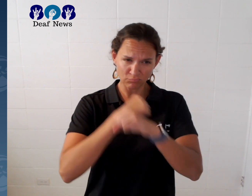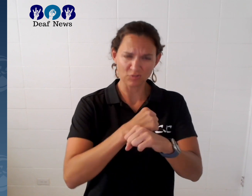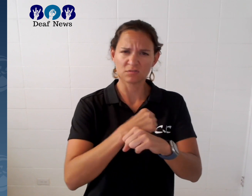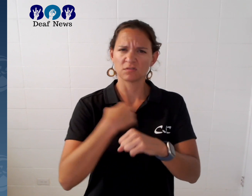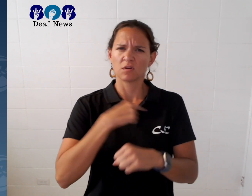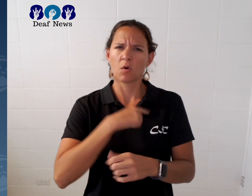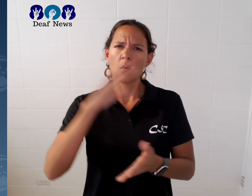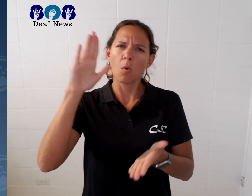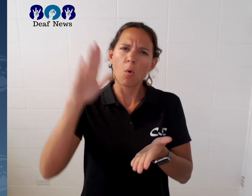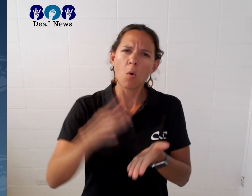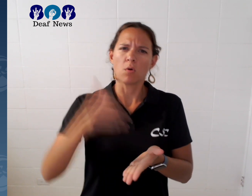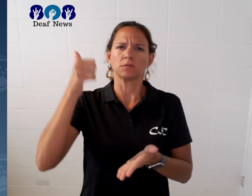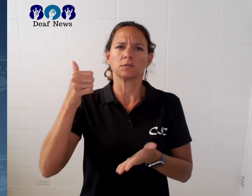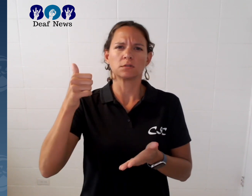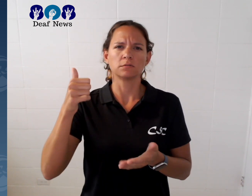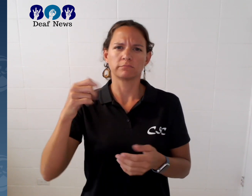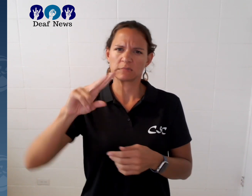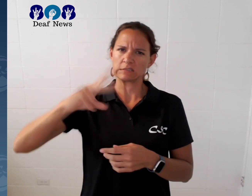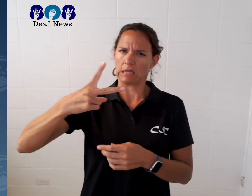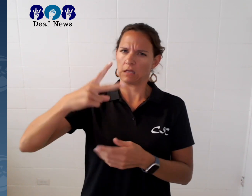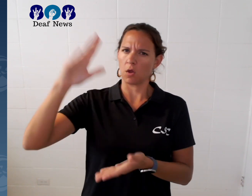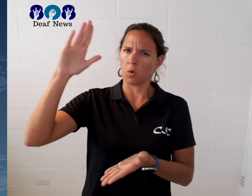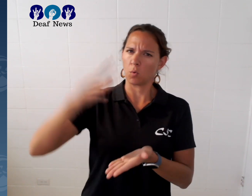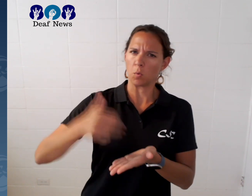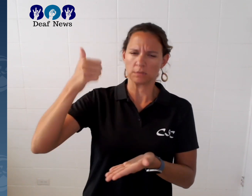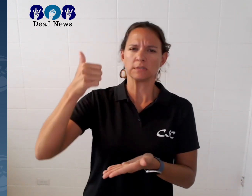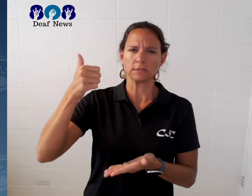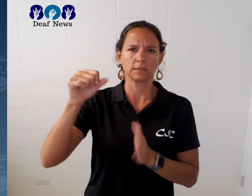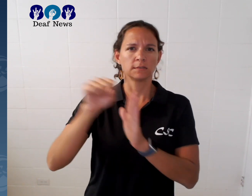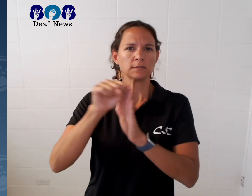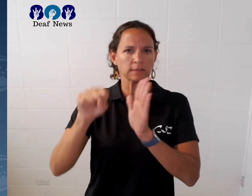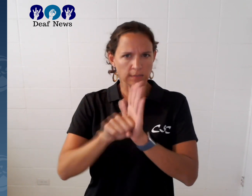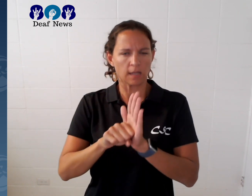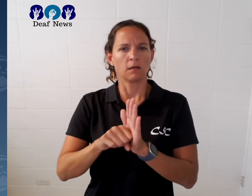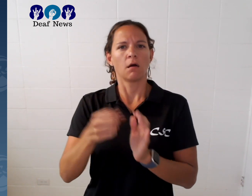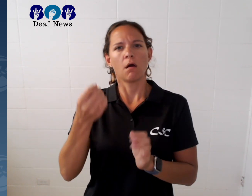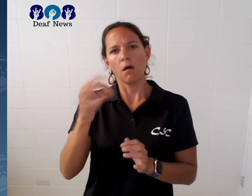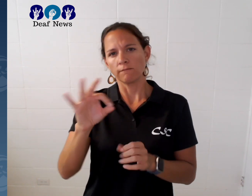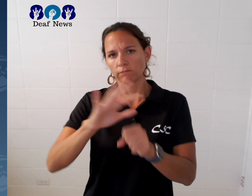Resulting in the second largest COVID fatality rate in the country.